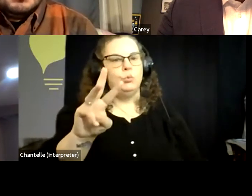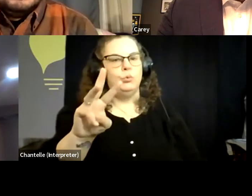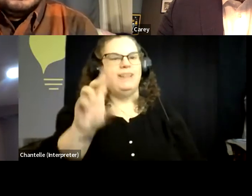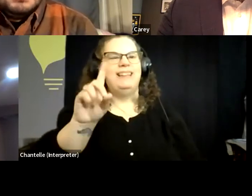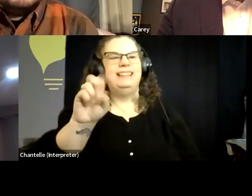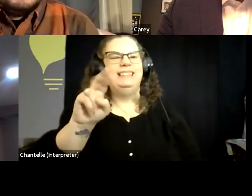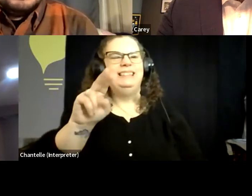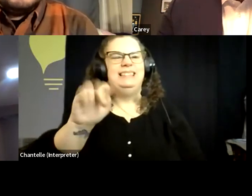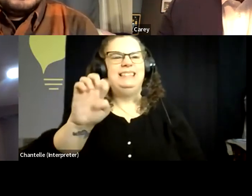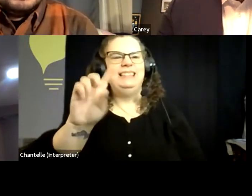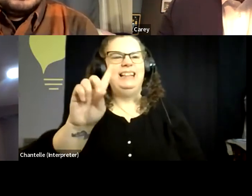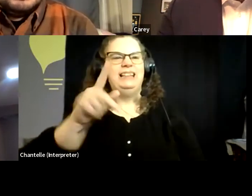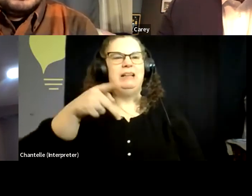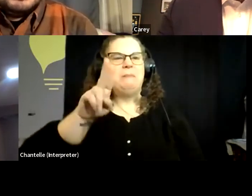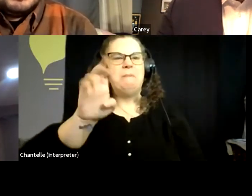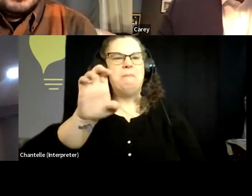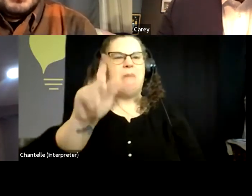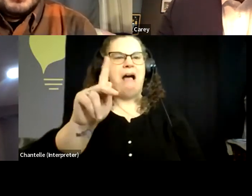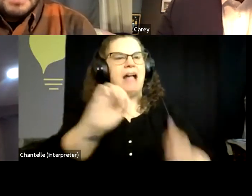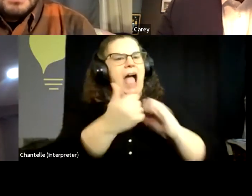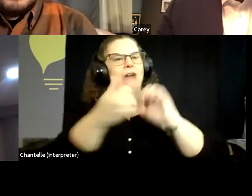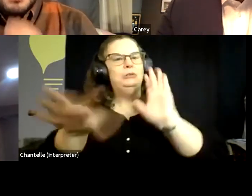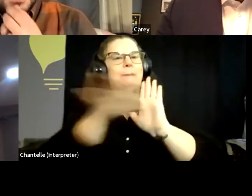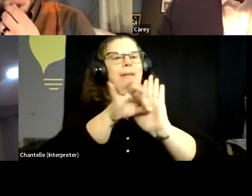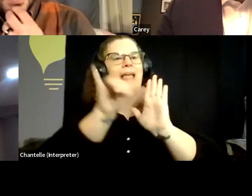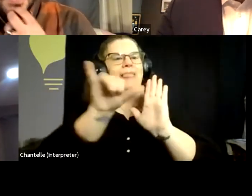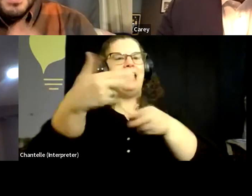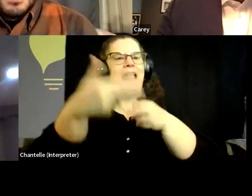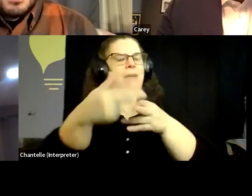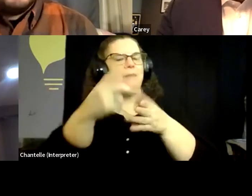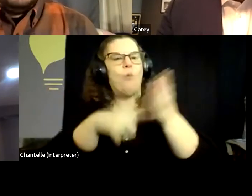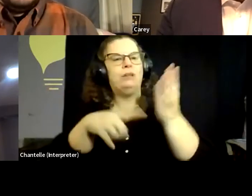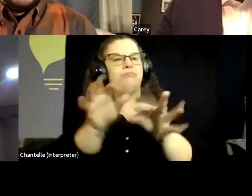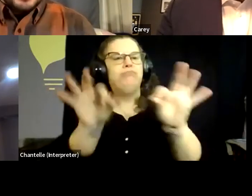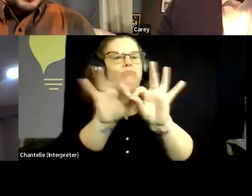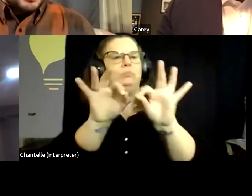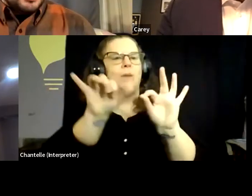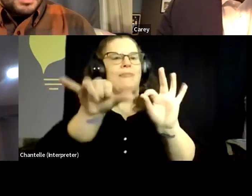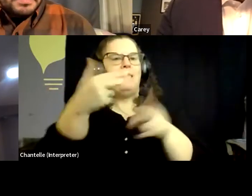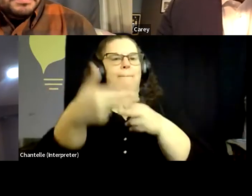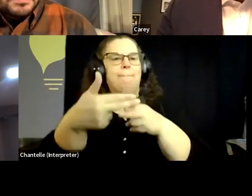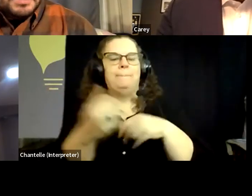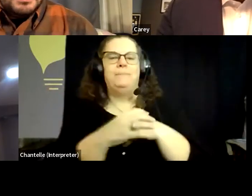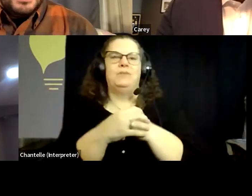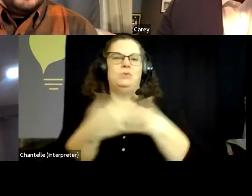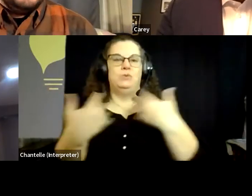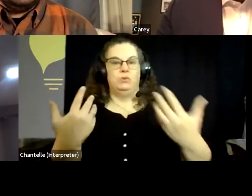How did you choose the name and what is the significance behind it ? >> Drew: Blind hockey is a